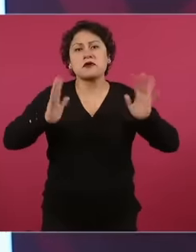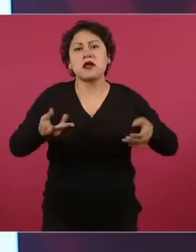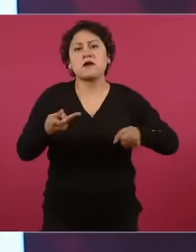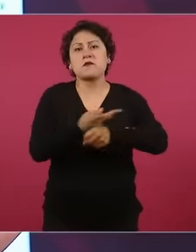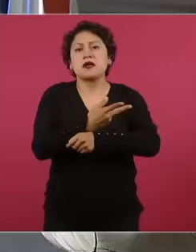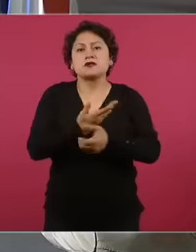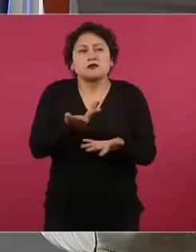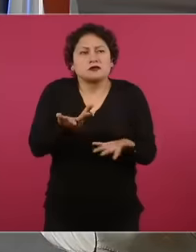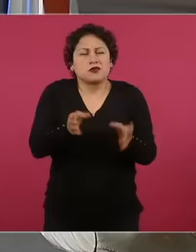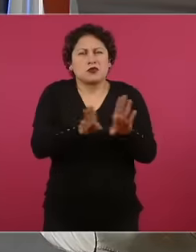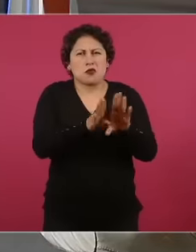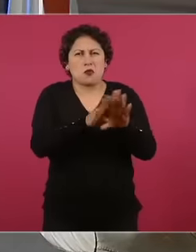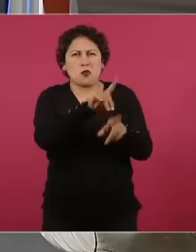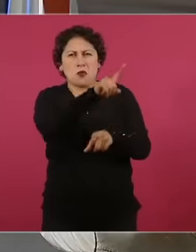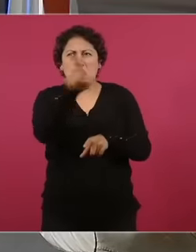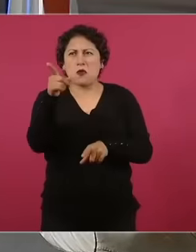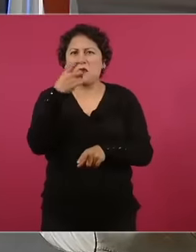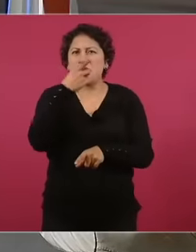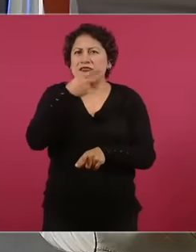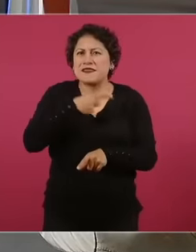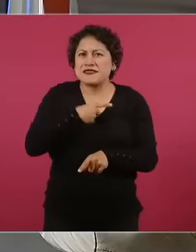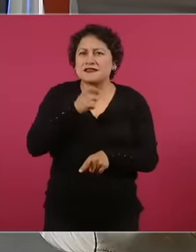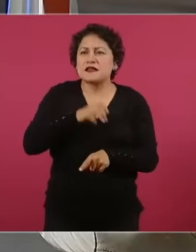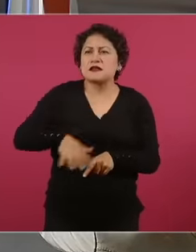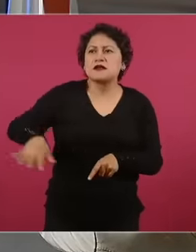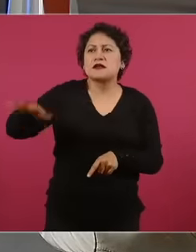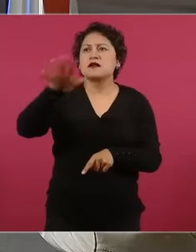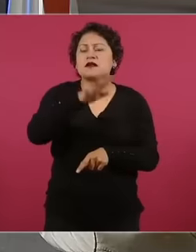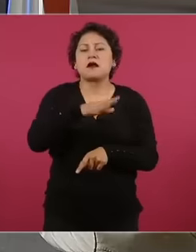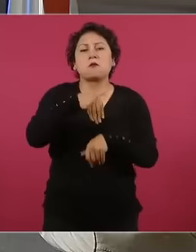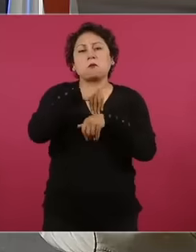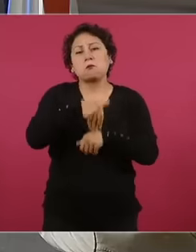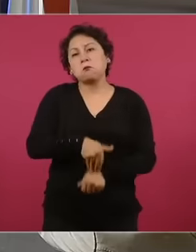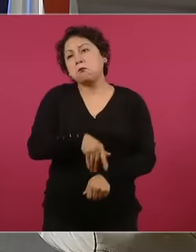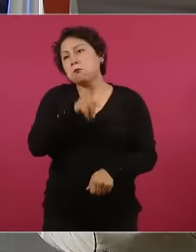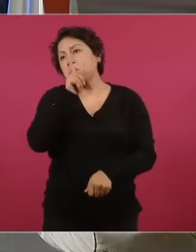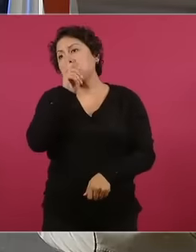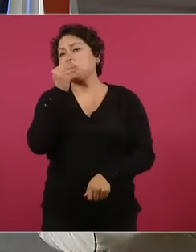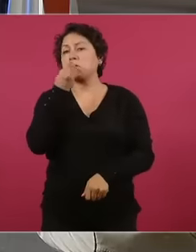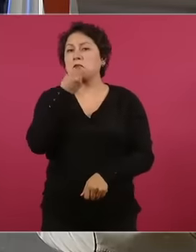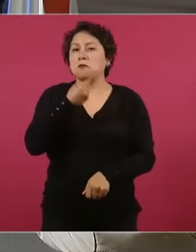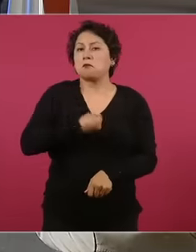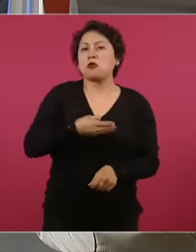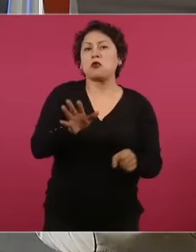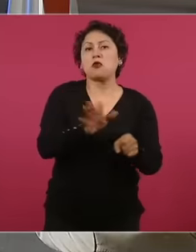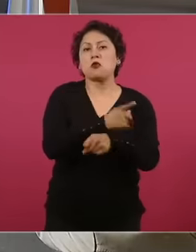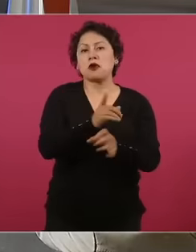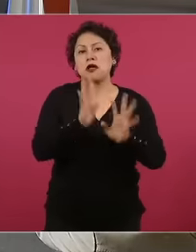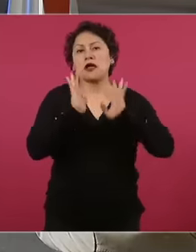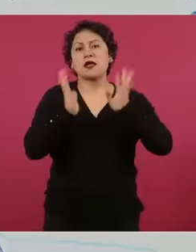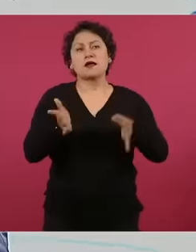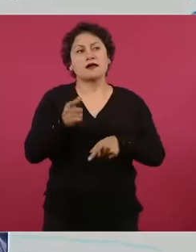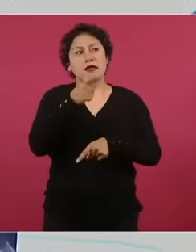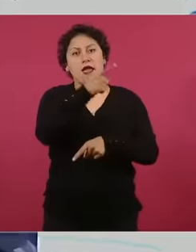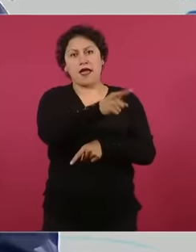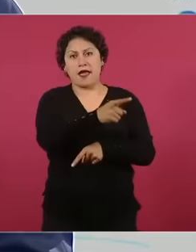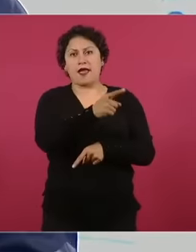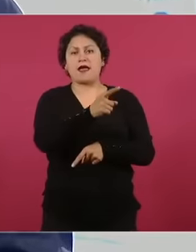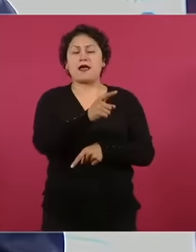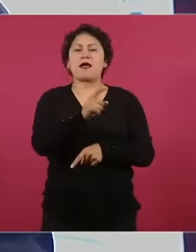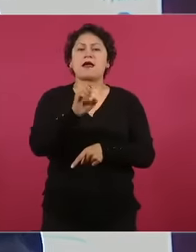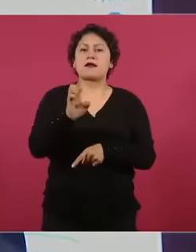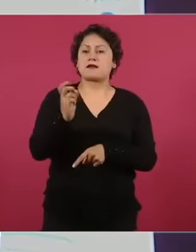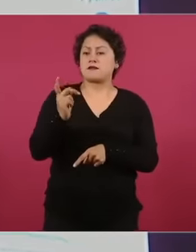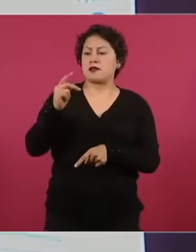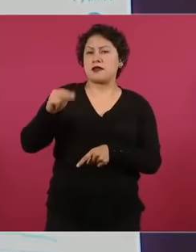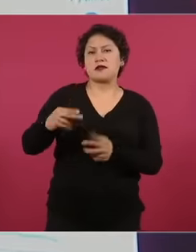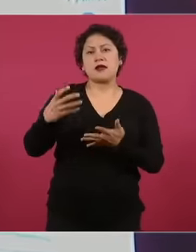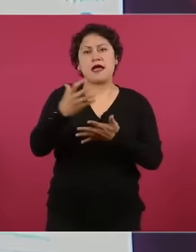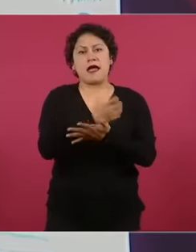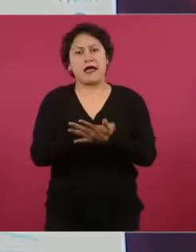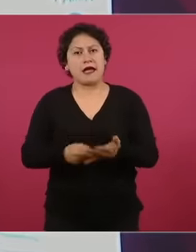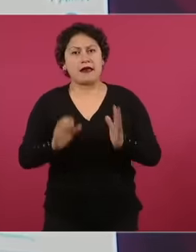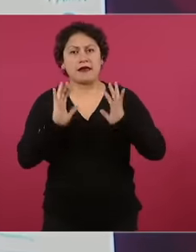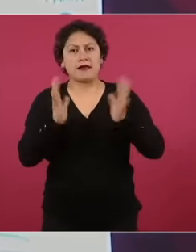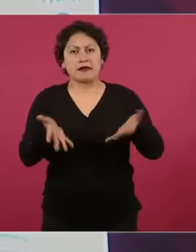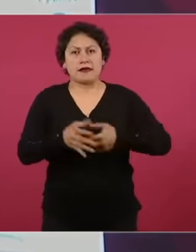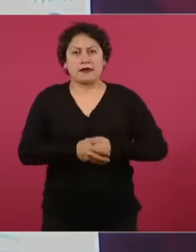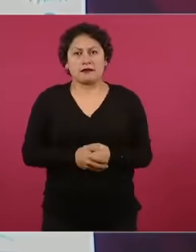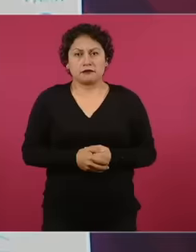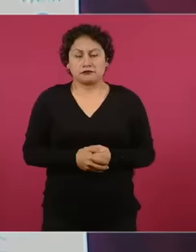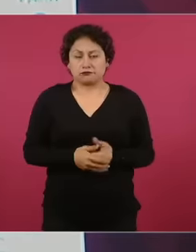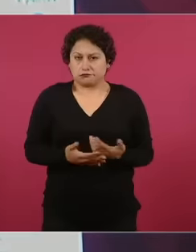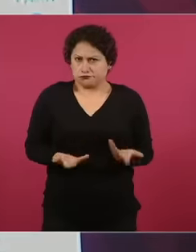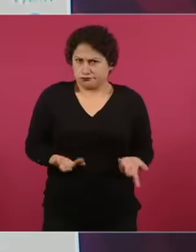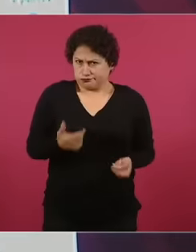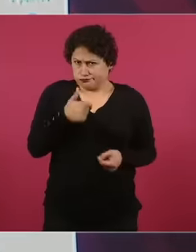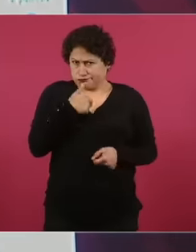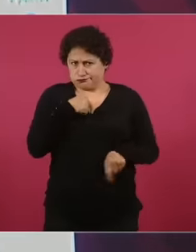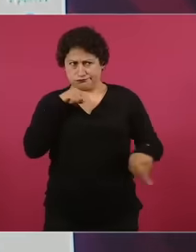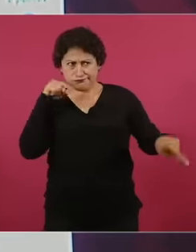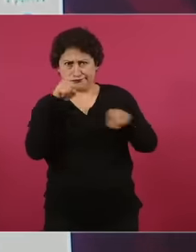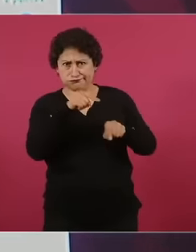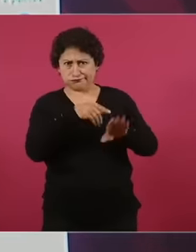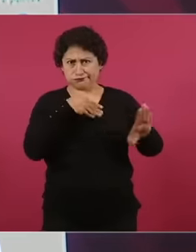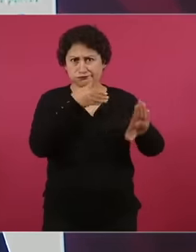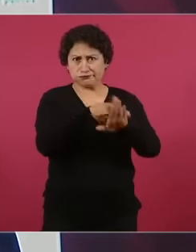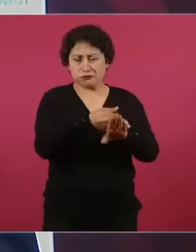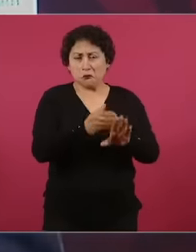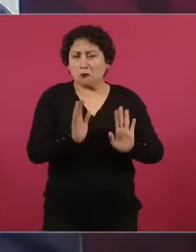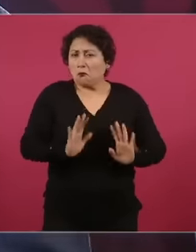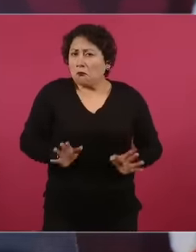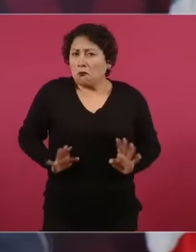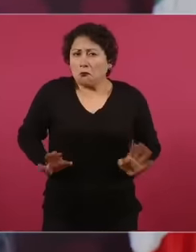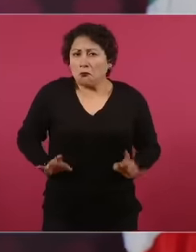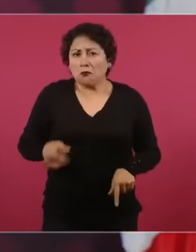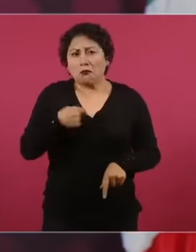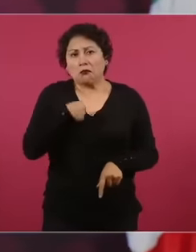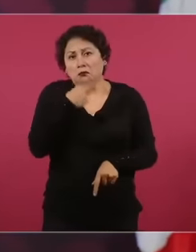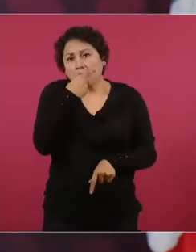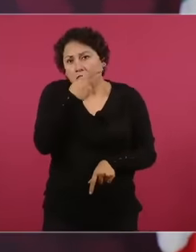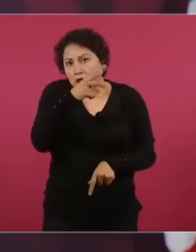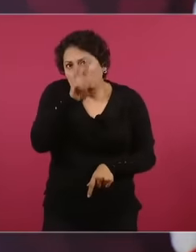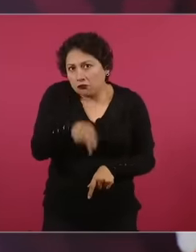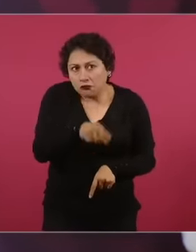because Peña Nieto had already won, it is not an insult to say that you were part of a